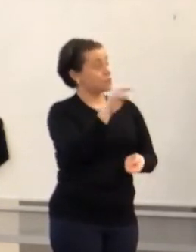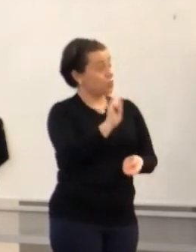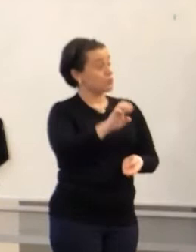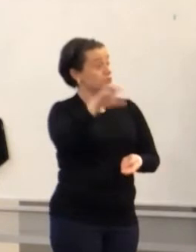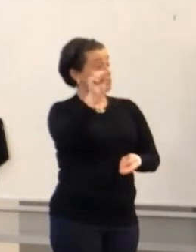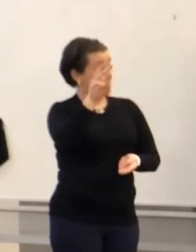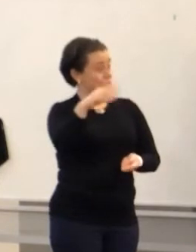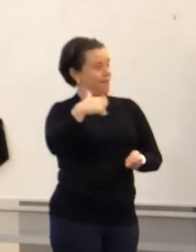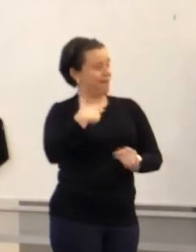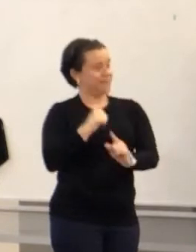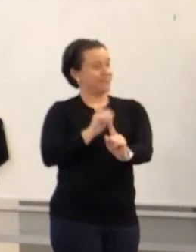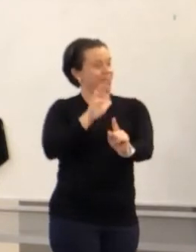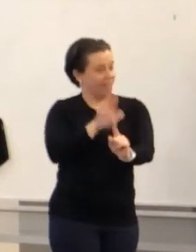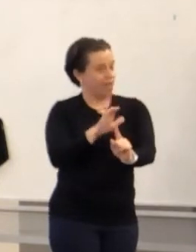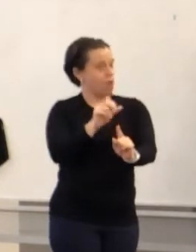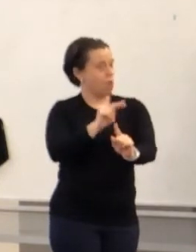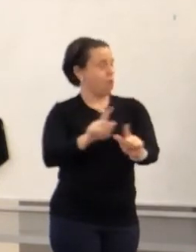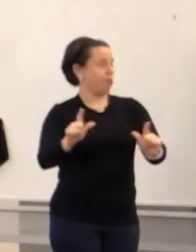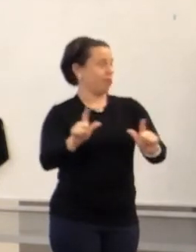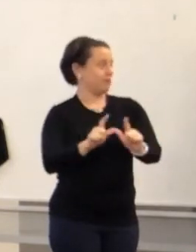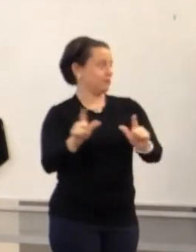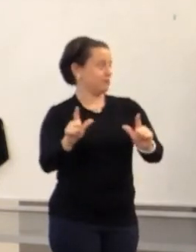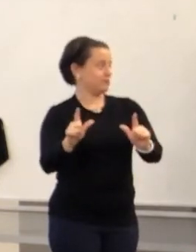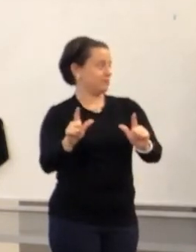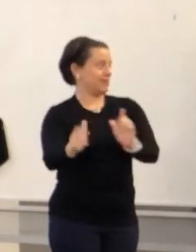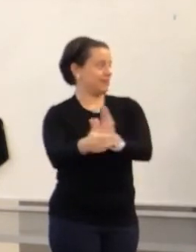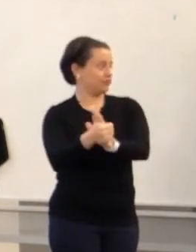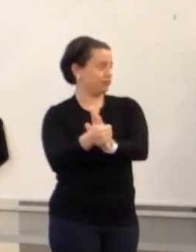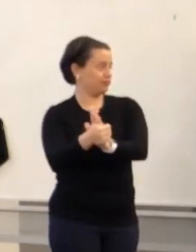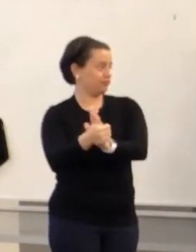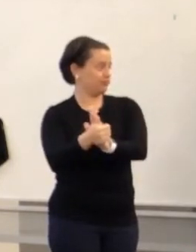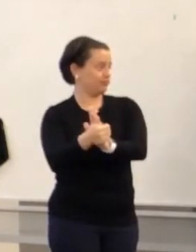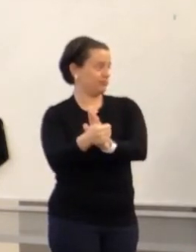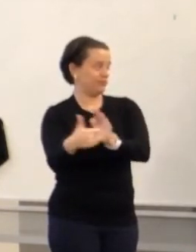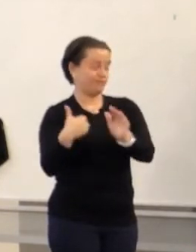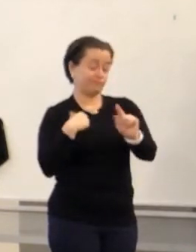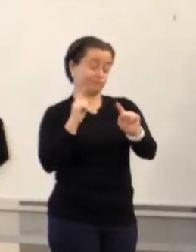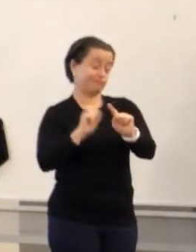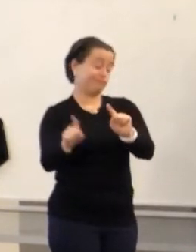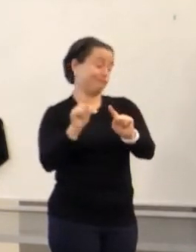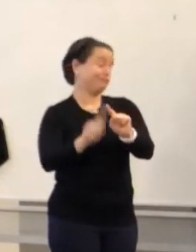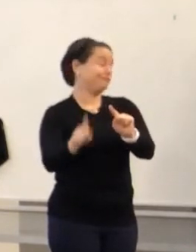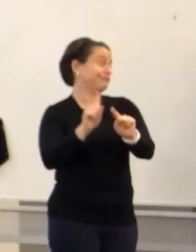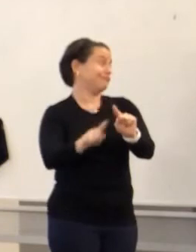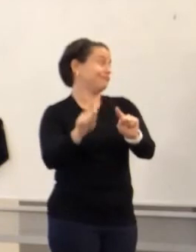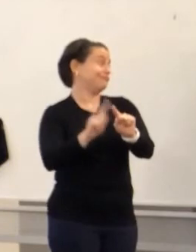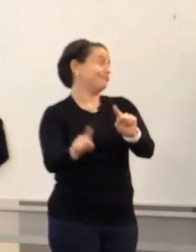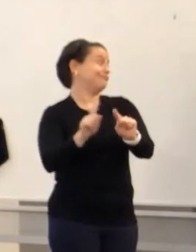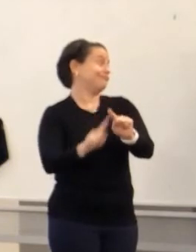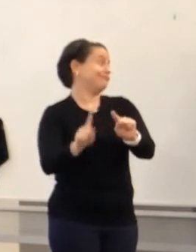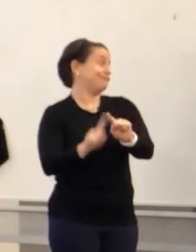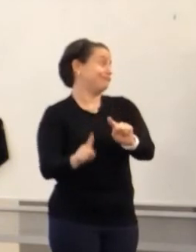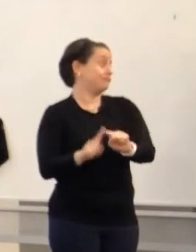open source license attached to it and you need to read that license and understand.